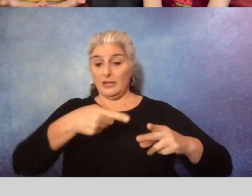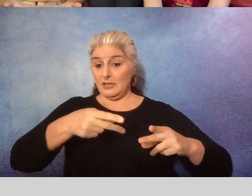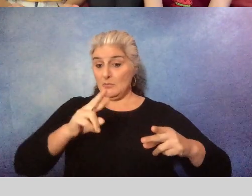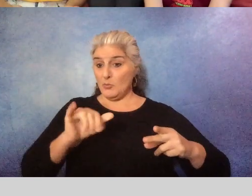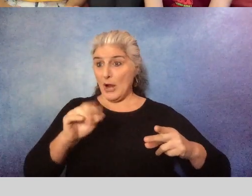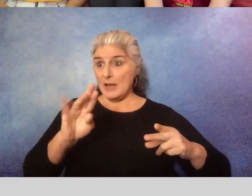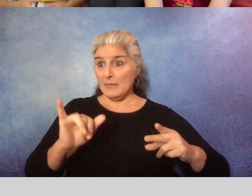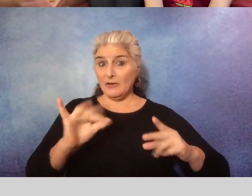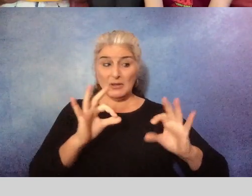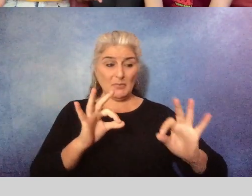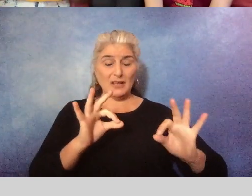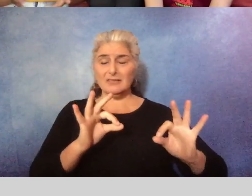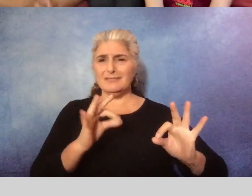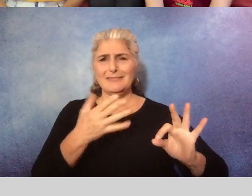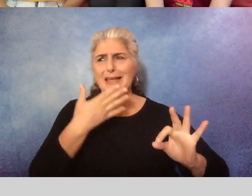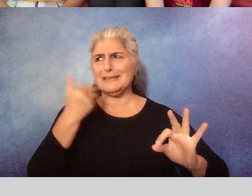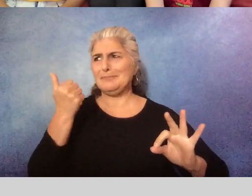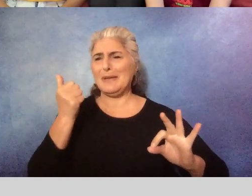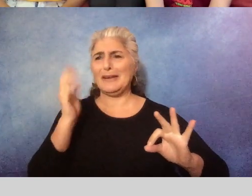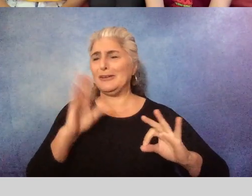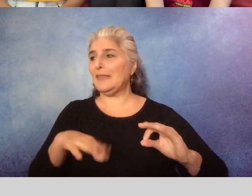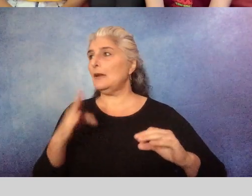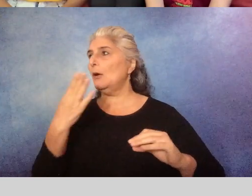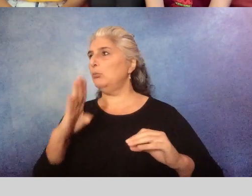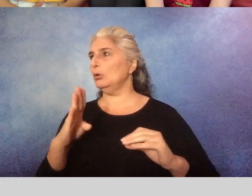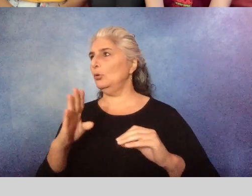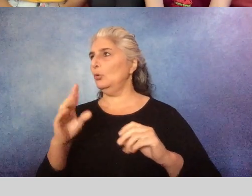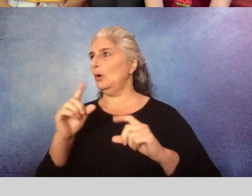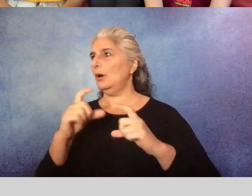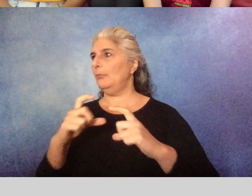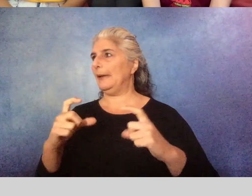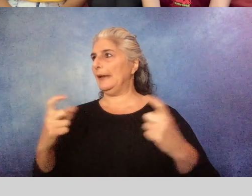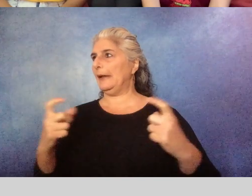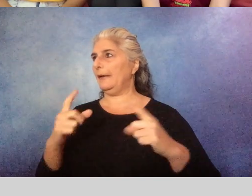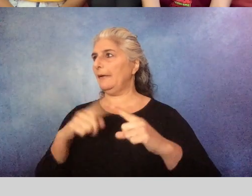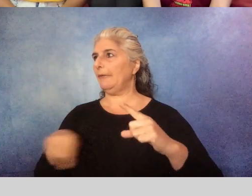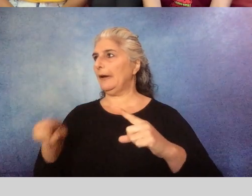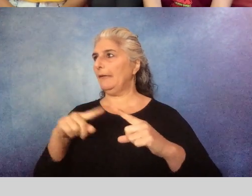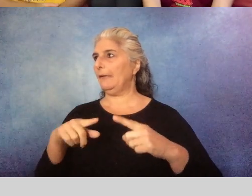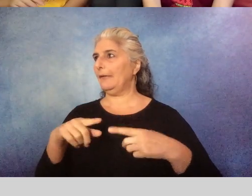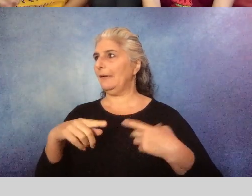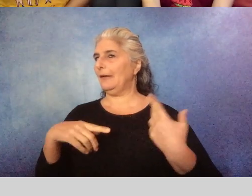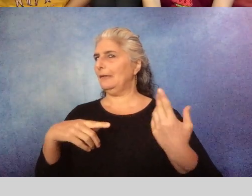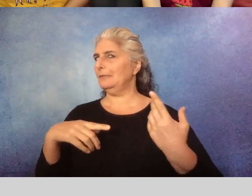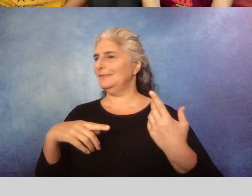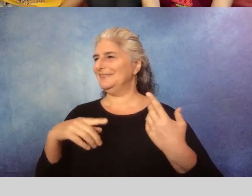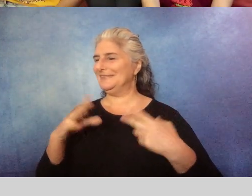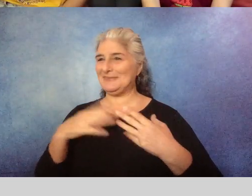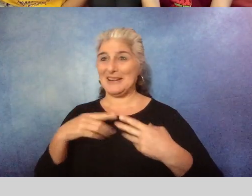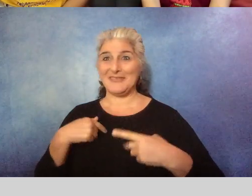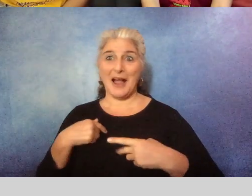much more sense than like blue, big, round button. Something like that.